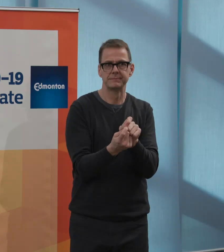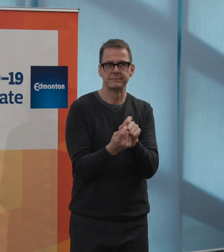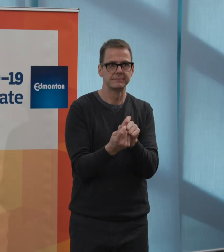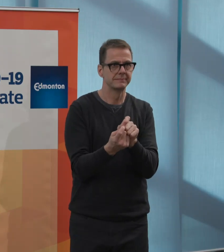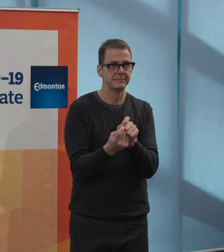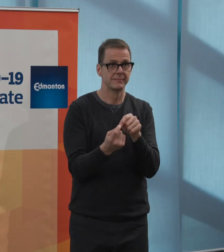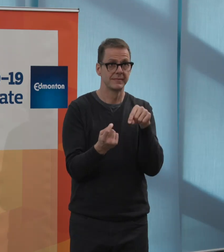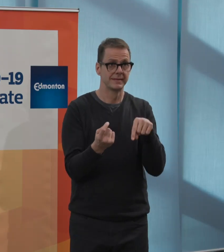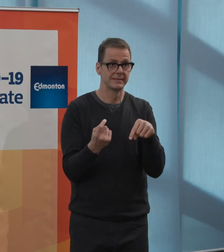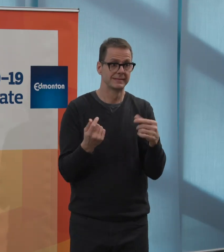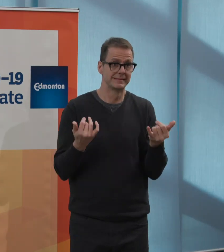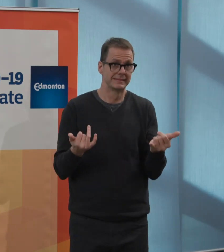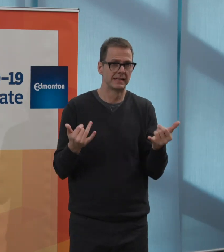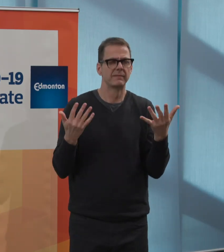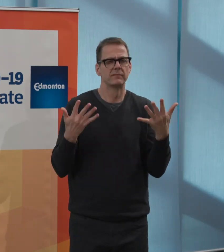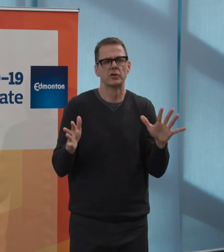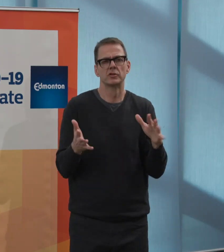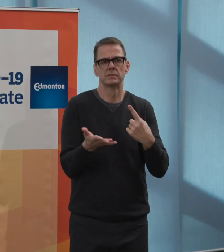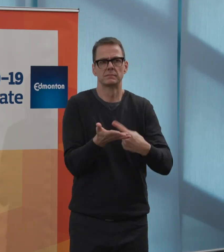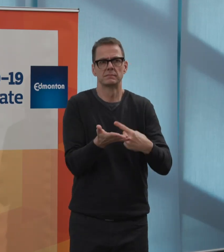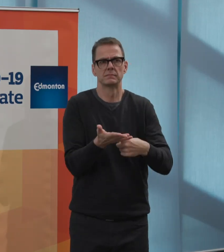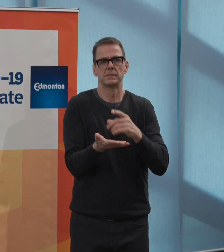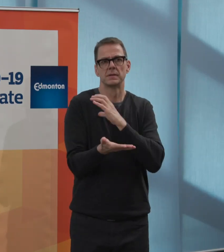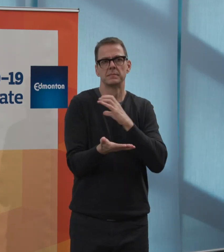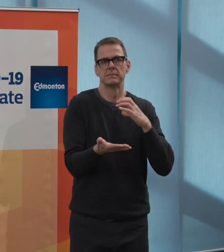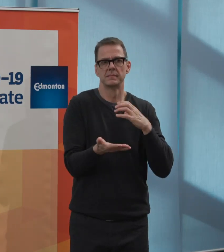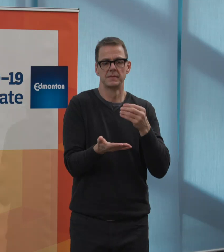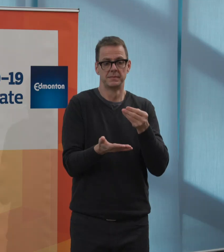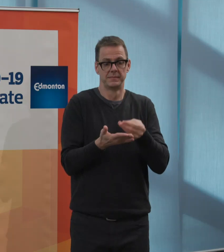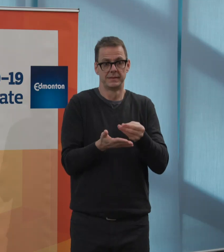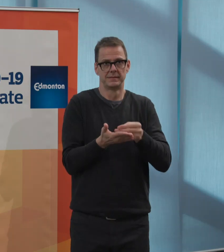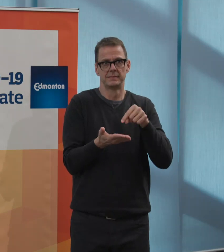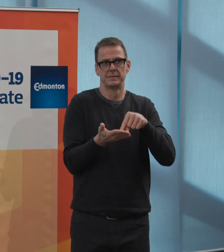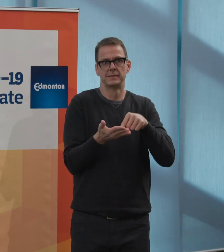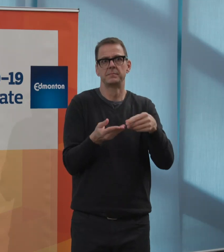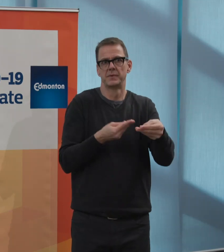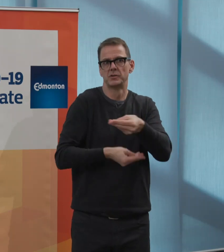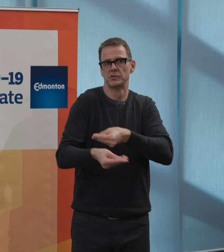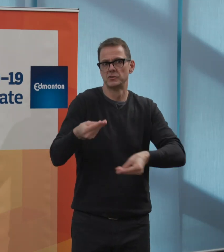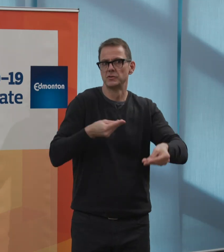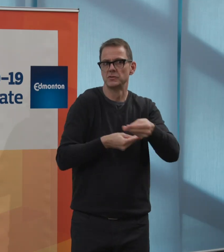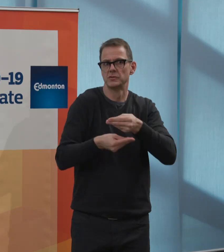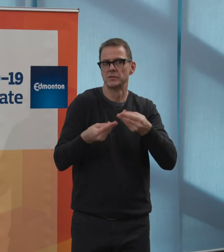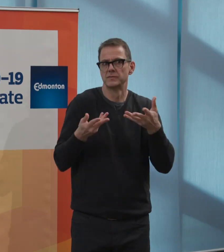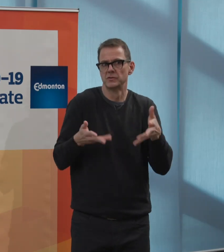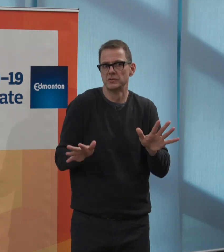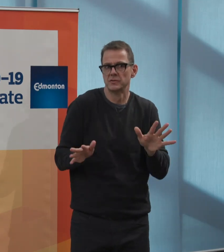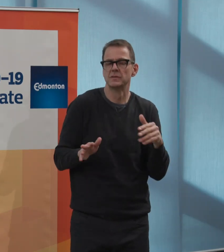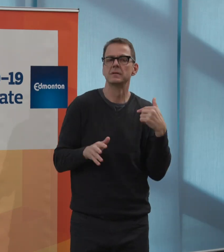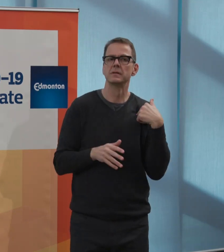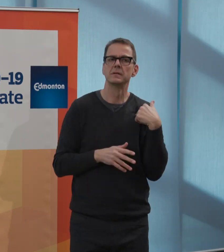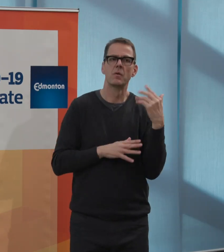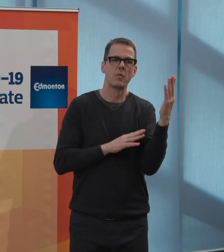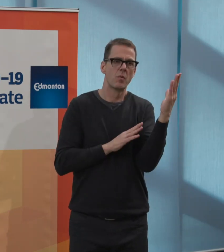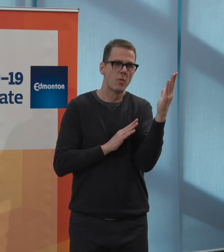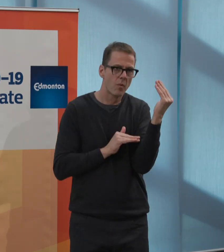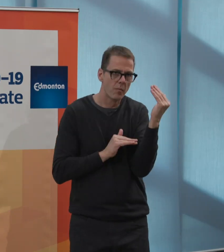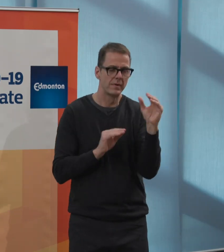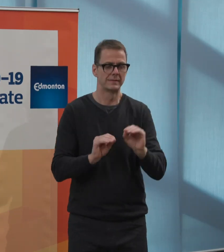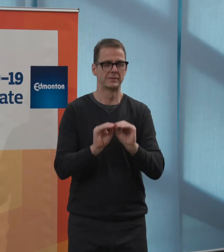to have a clearer picture of that by April 15th which is our timing and when we're going to come back with our recommended timing when we're going to